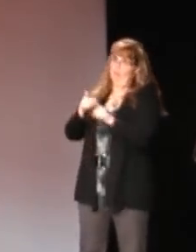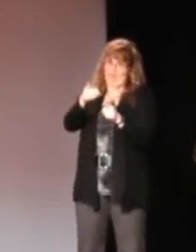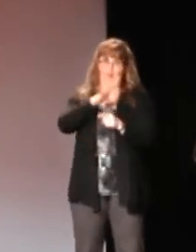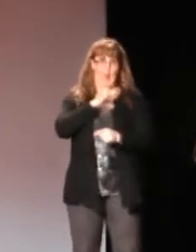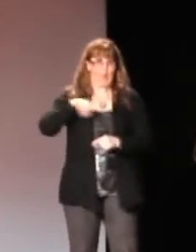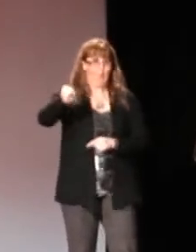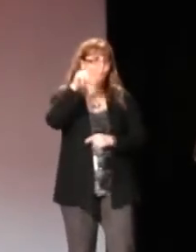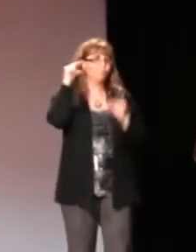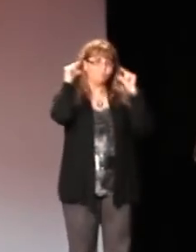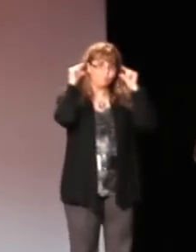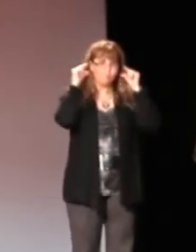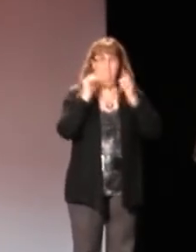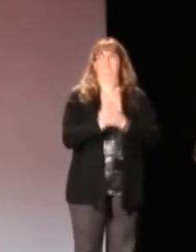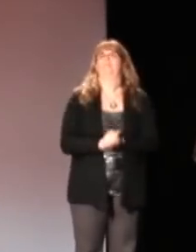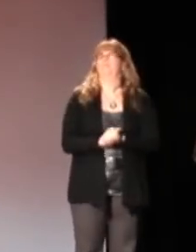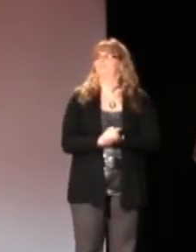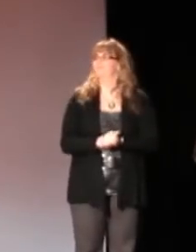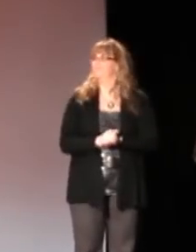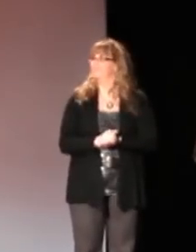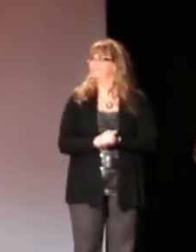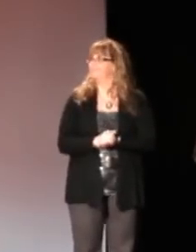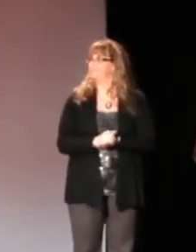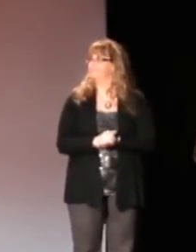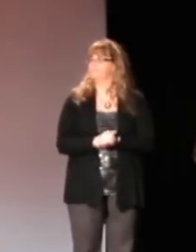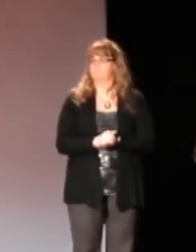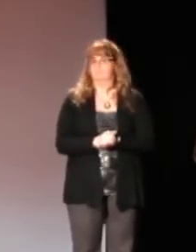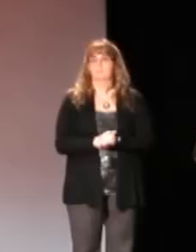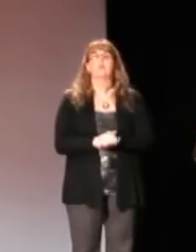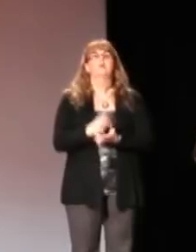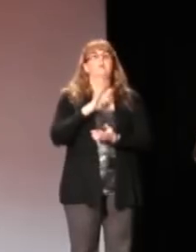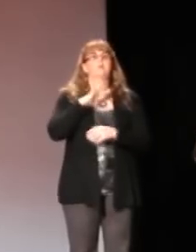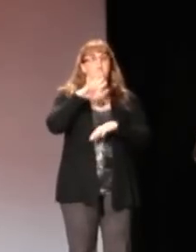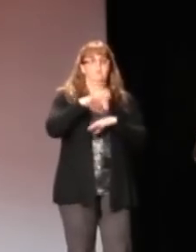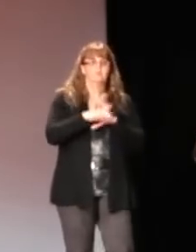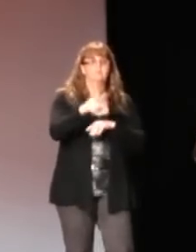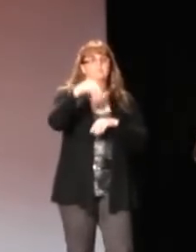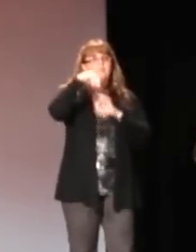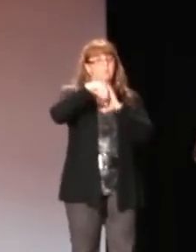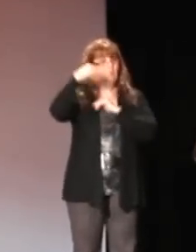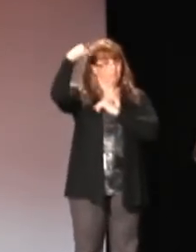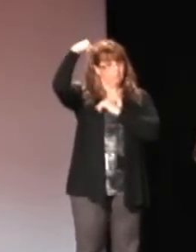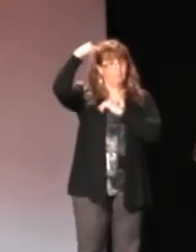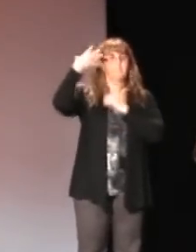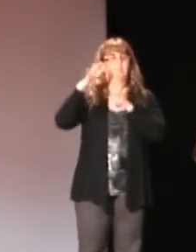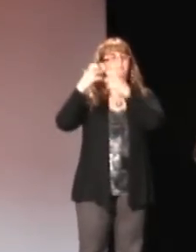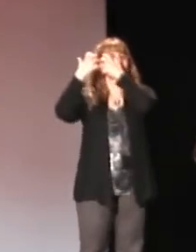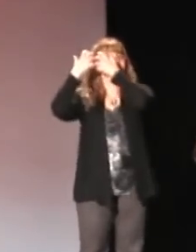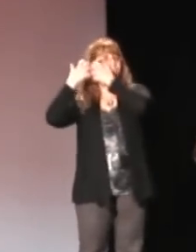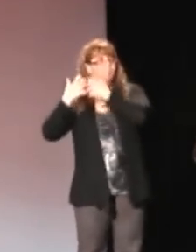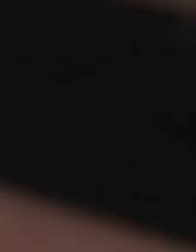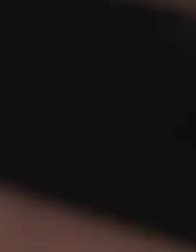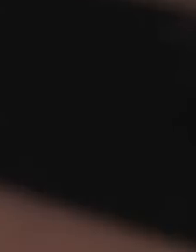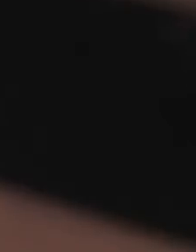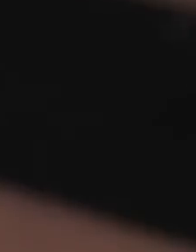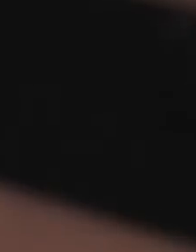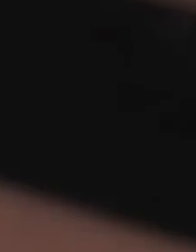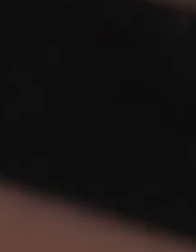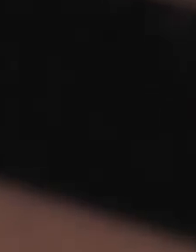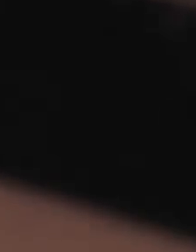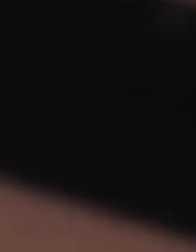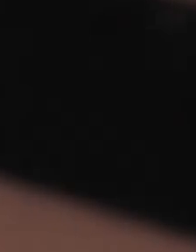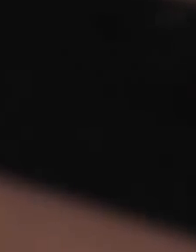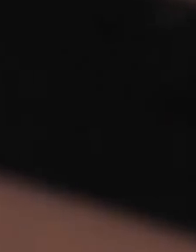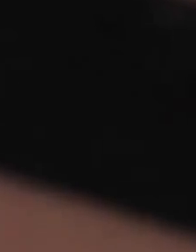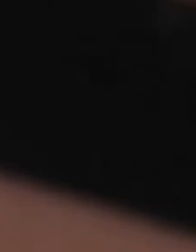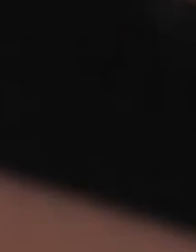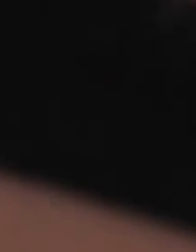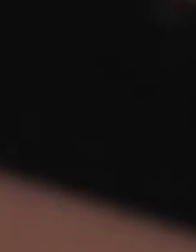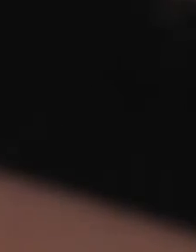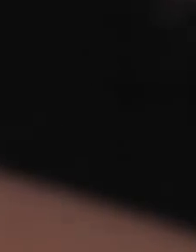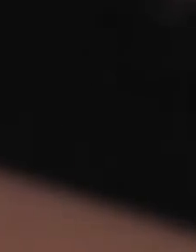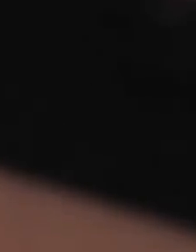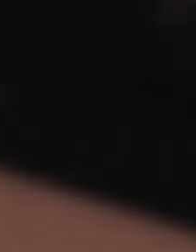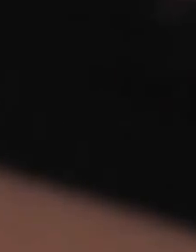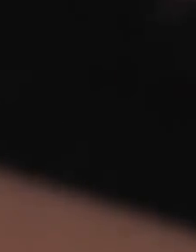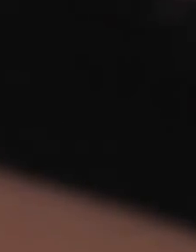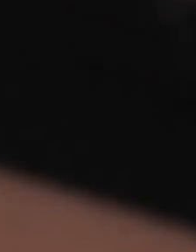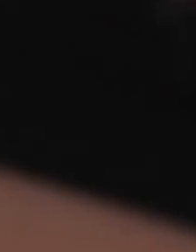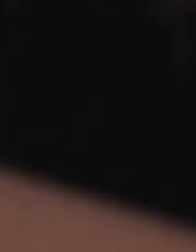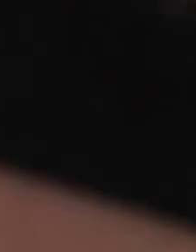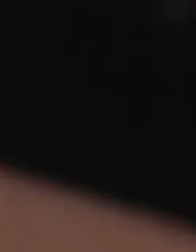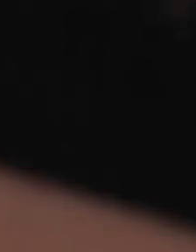So then, you interpret my message as per your mental map: your culture, communication skills, etc.